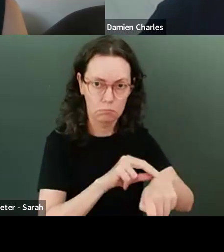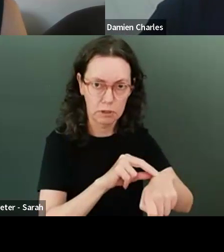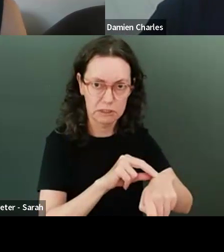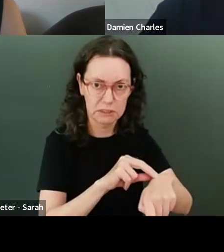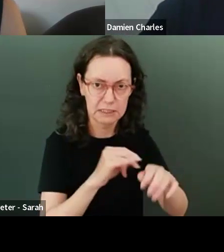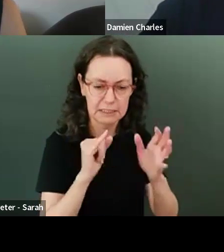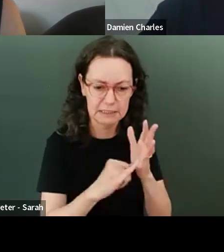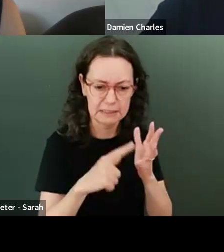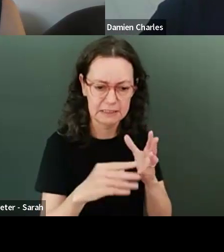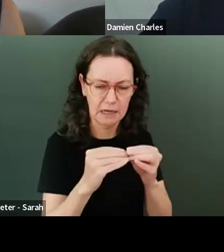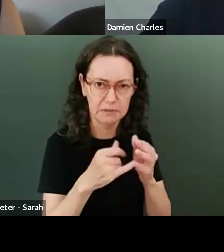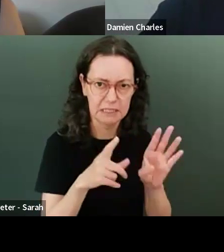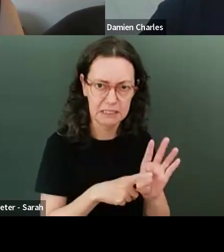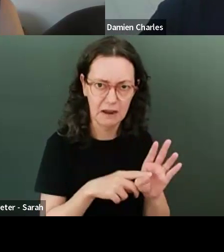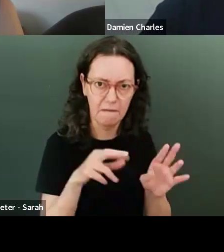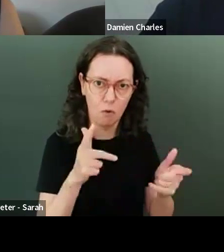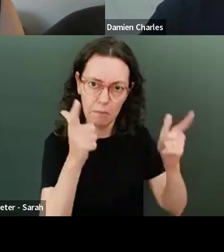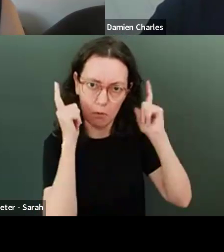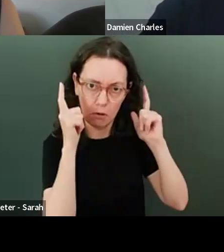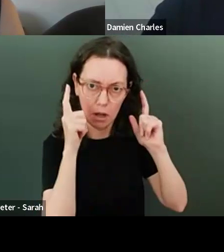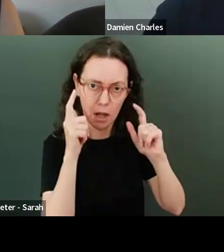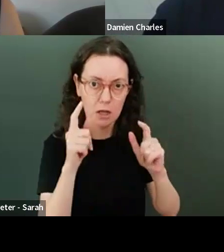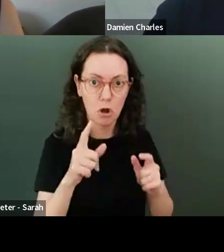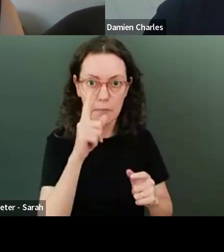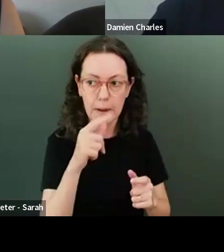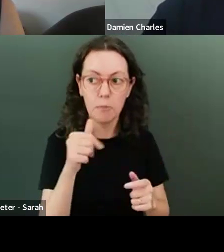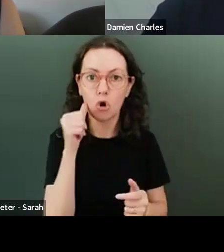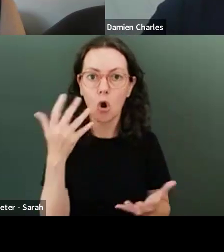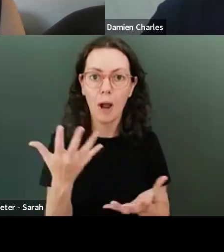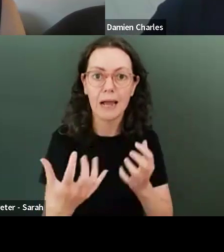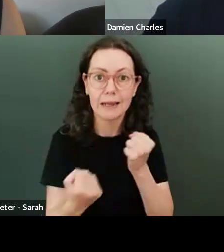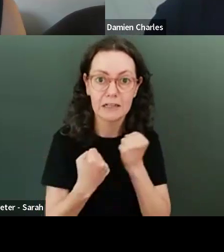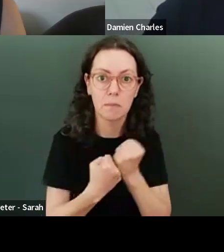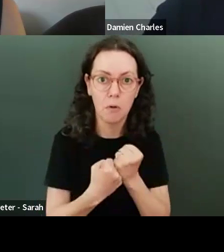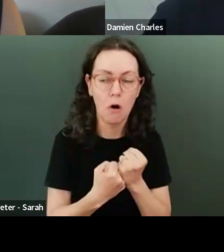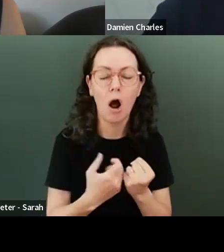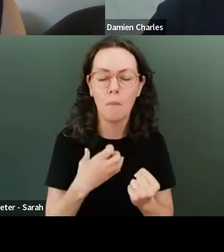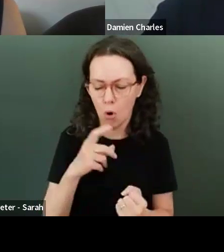have got access to those kinds of supports and other reasonable adjustments, it certainly does make it